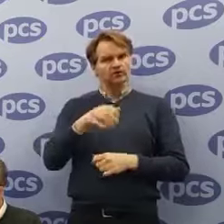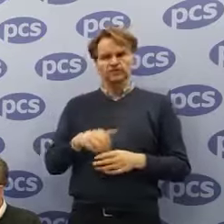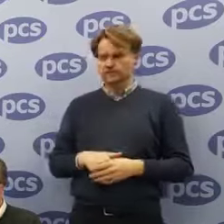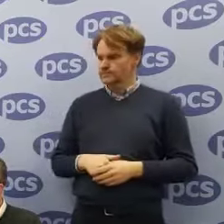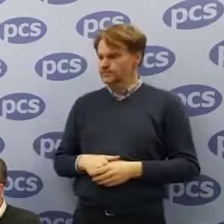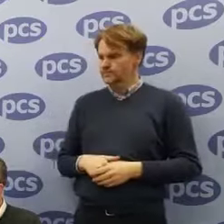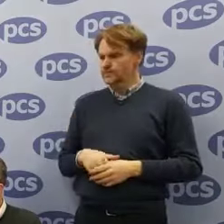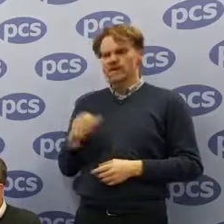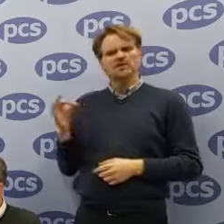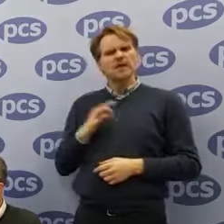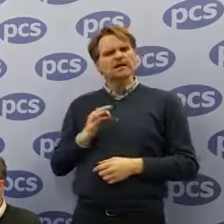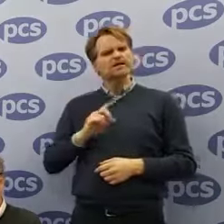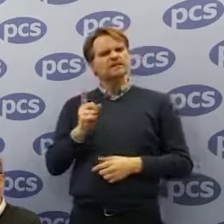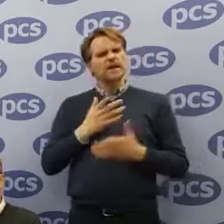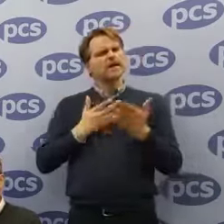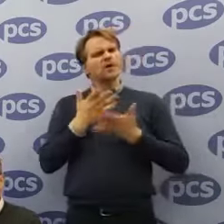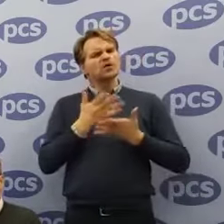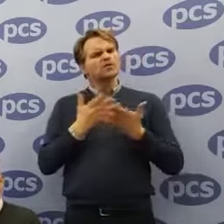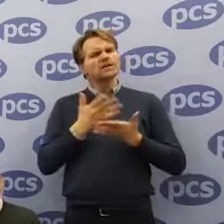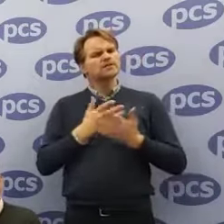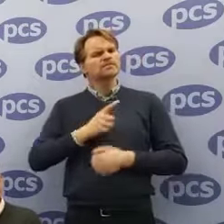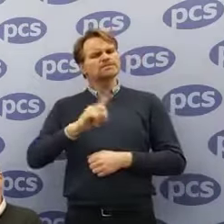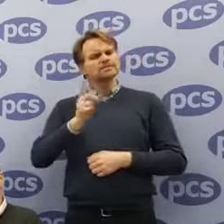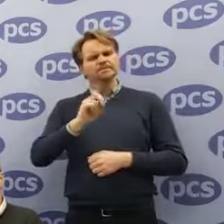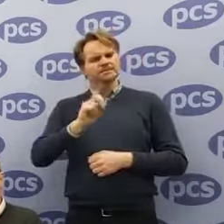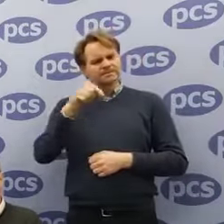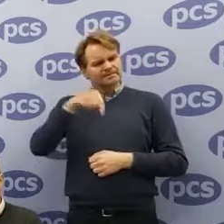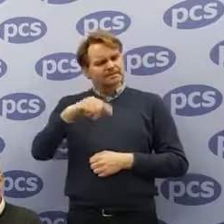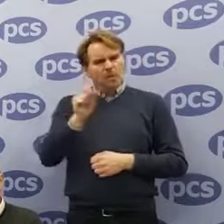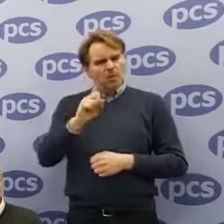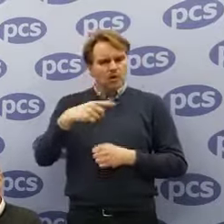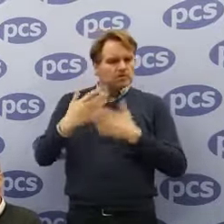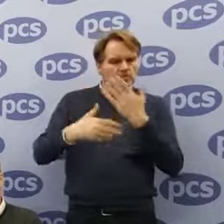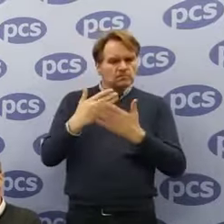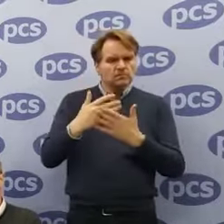the consultation, what it's asking? Yeah we're asking a variety of questions the